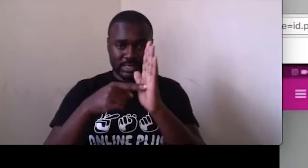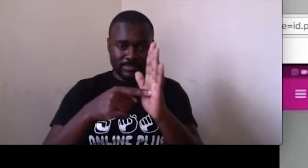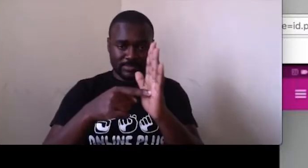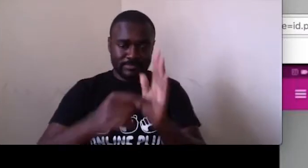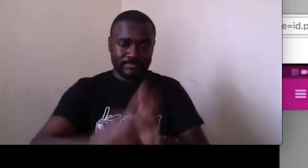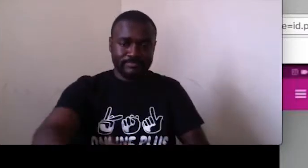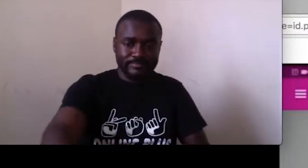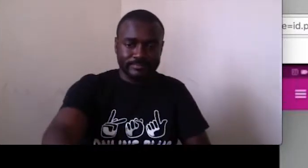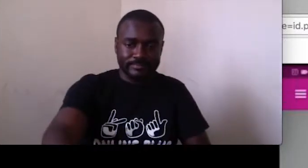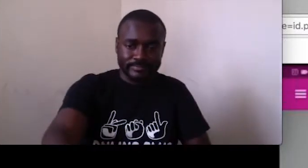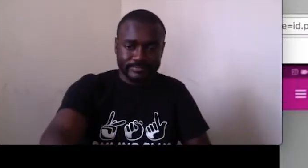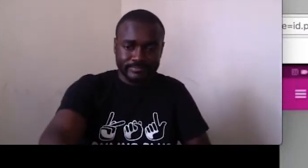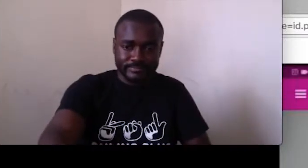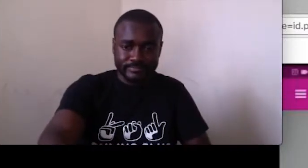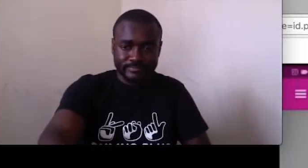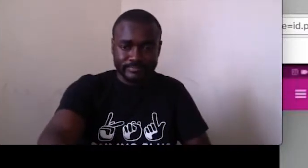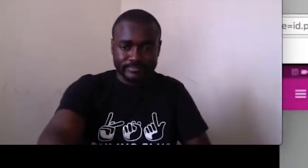on sexual reproductive health topics